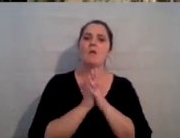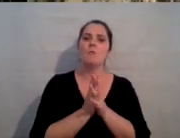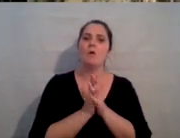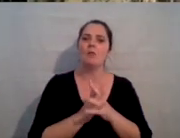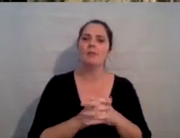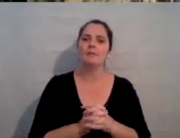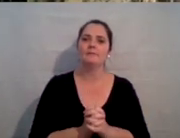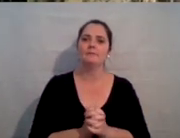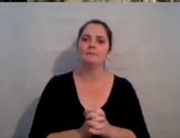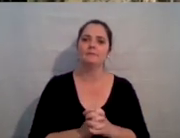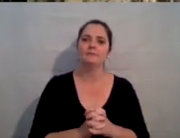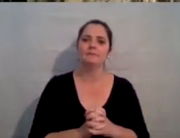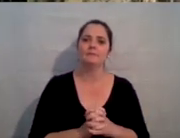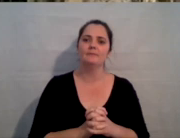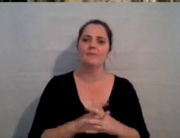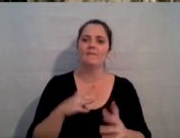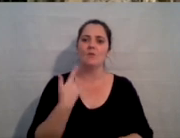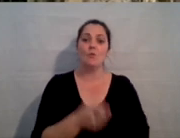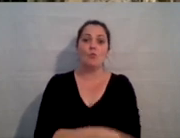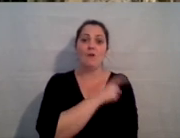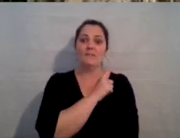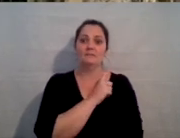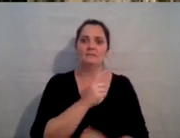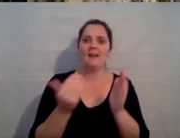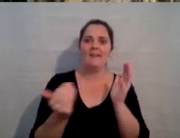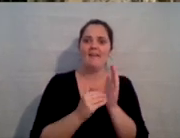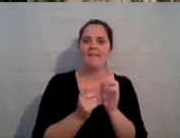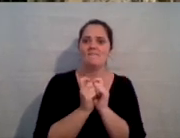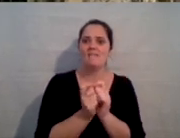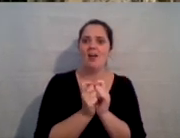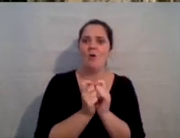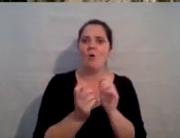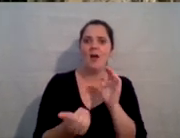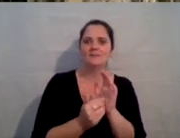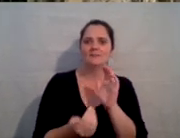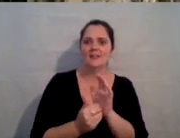more who feel confident with value, you can get in there into that once you've wiped it back and again carve it back